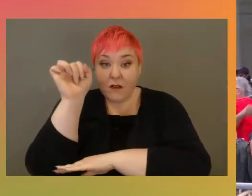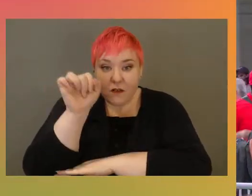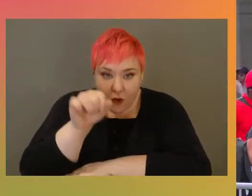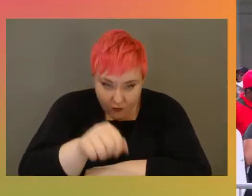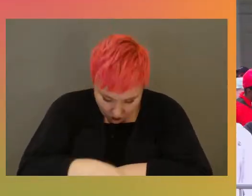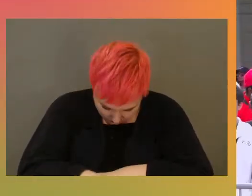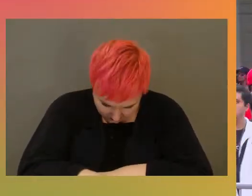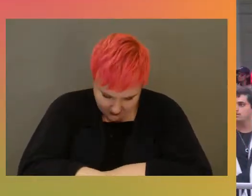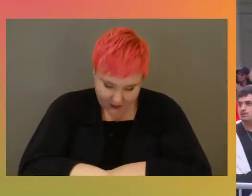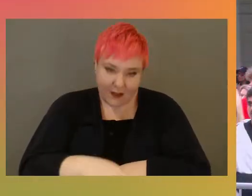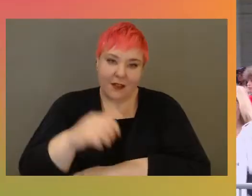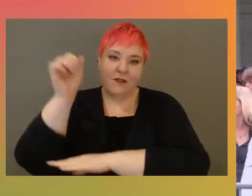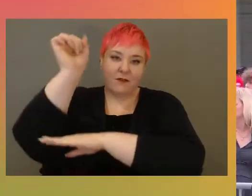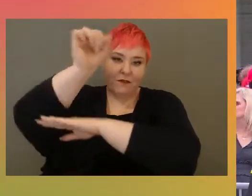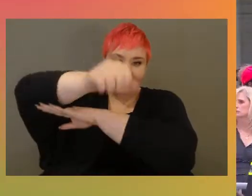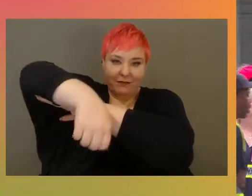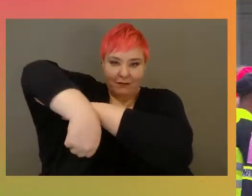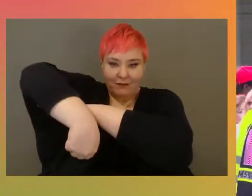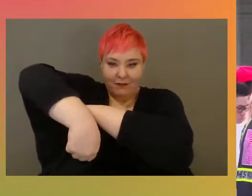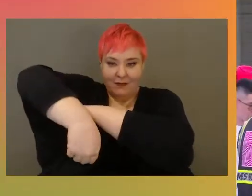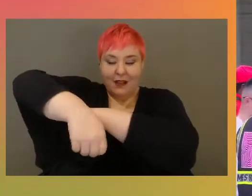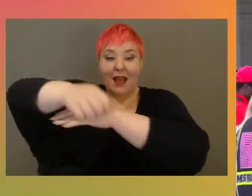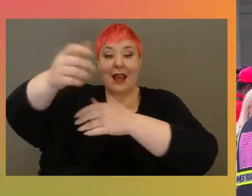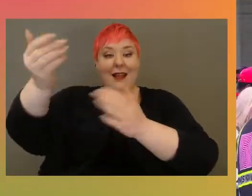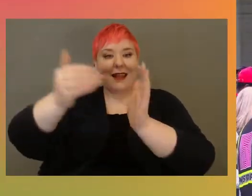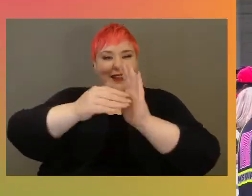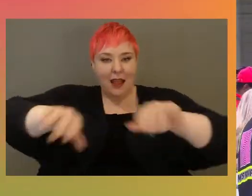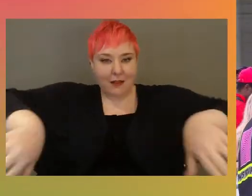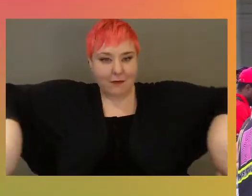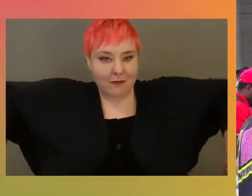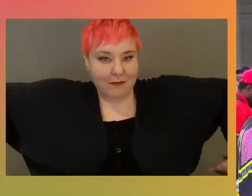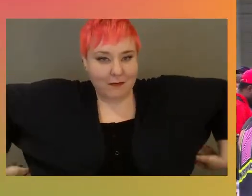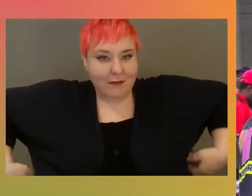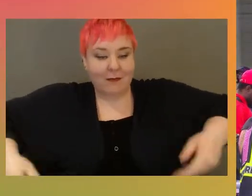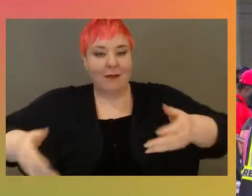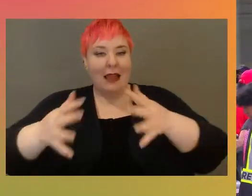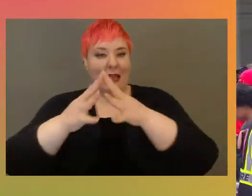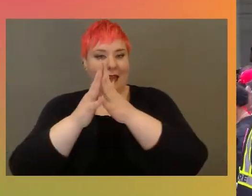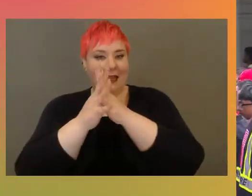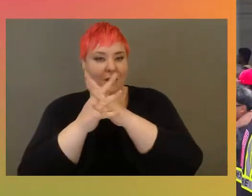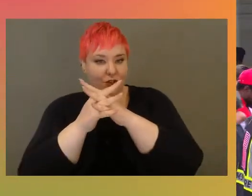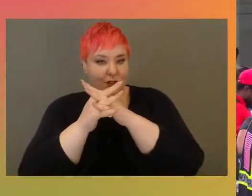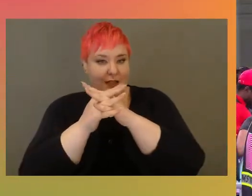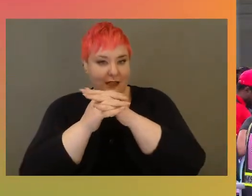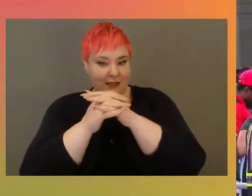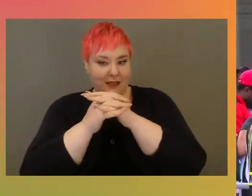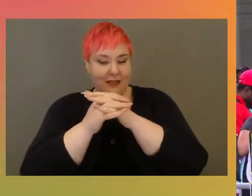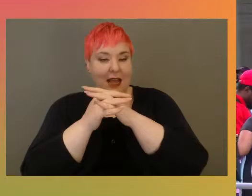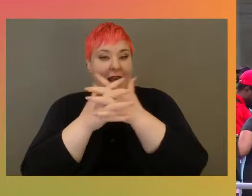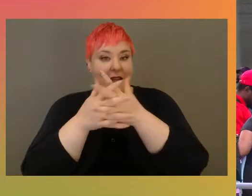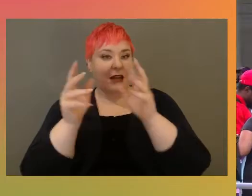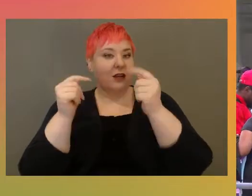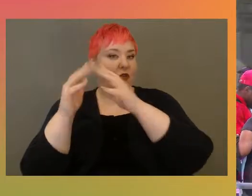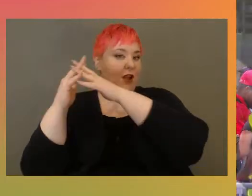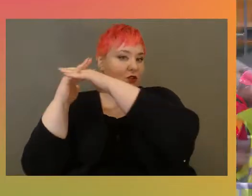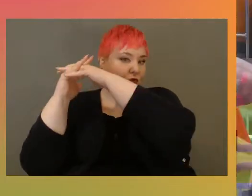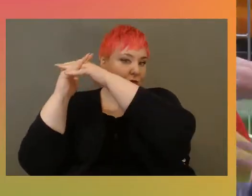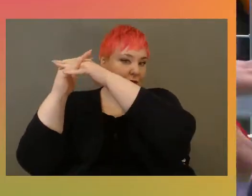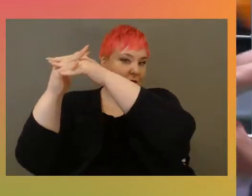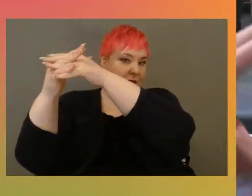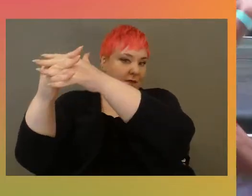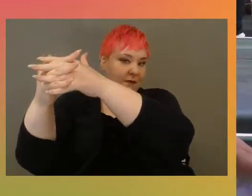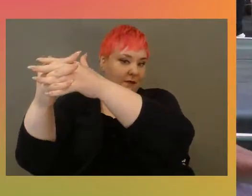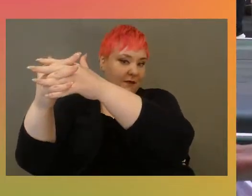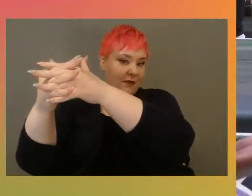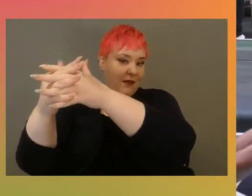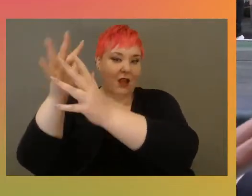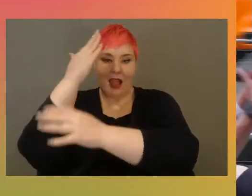THE NEXT TIME YOU EXHALE, FOLD